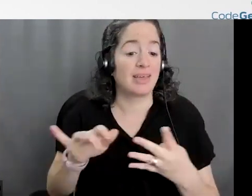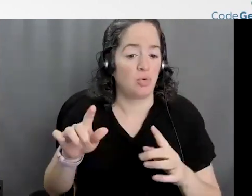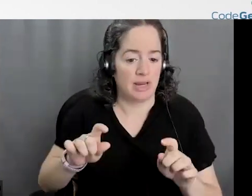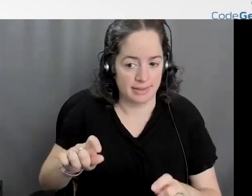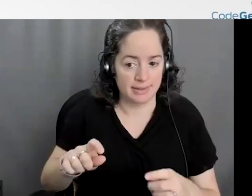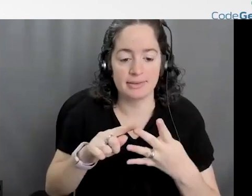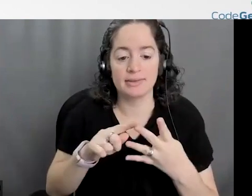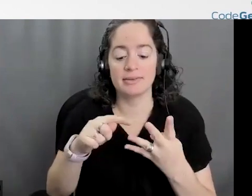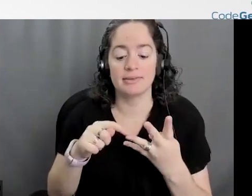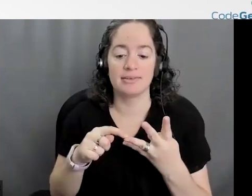and usability.